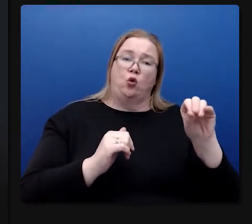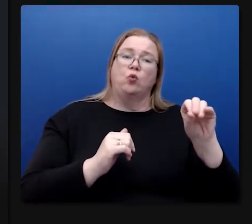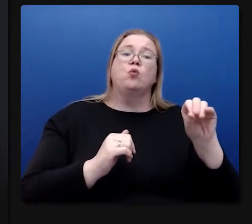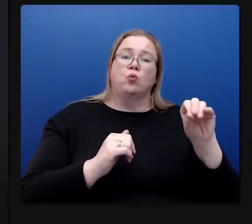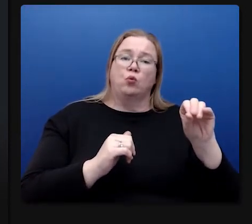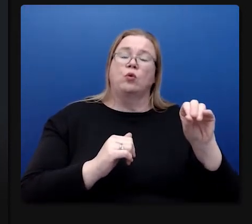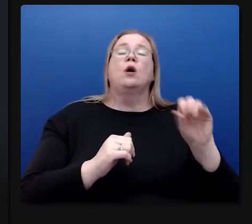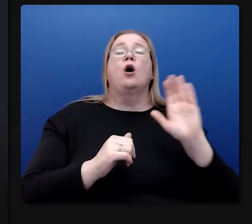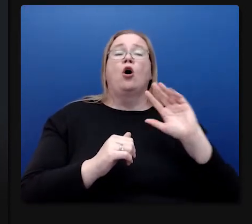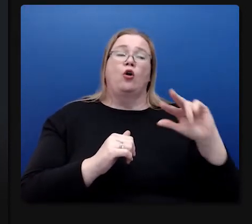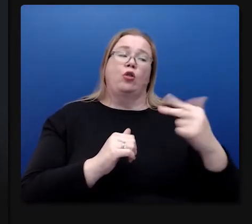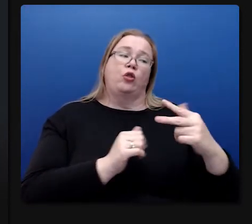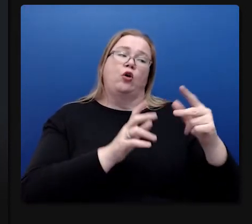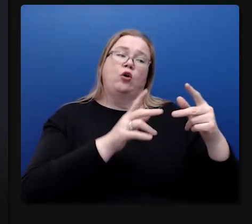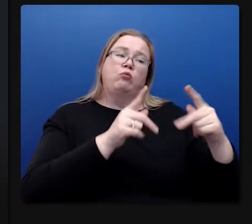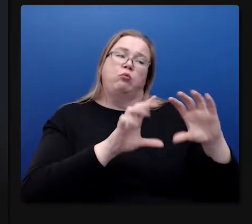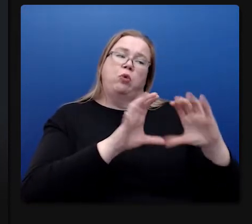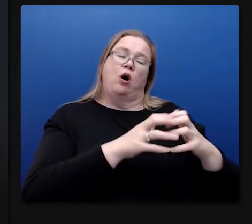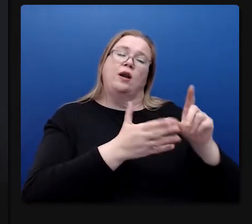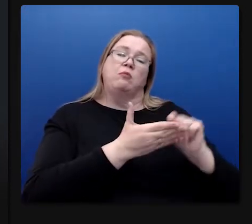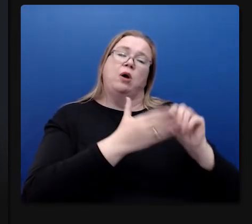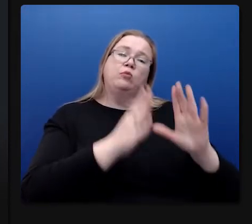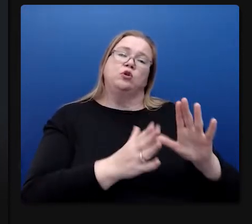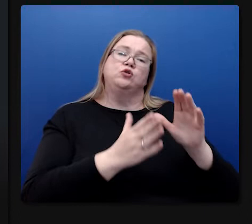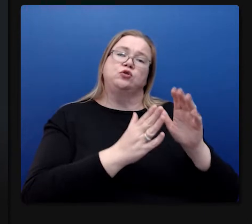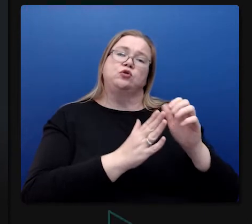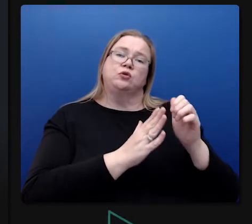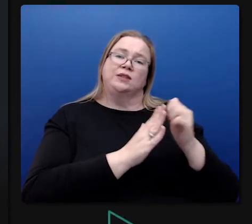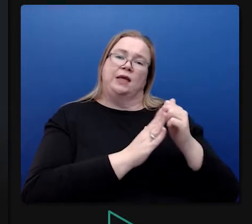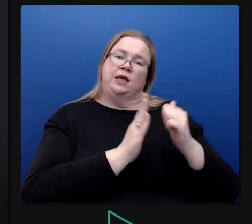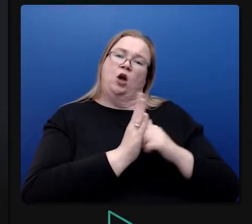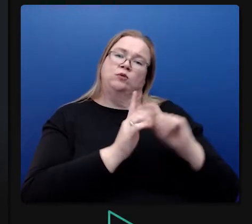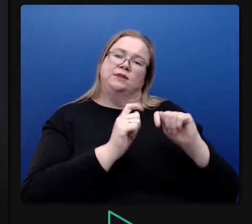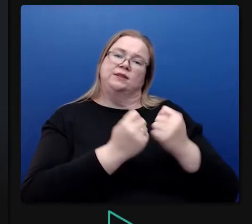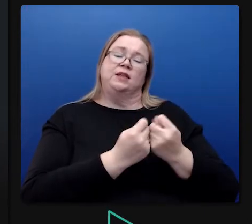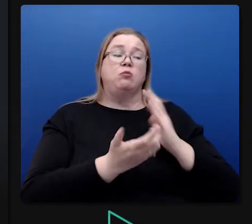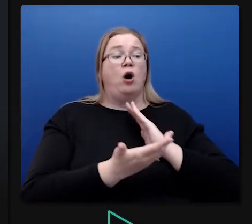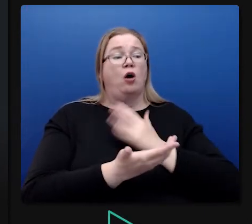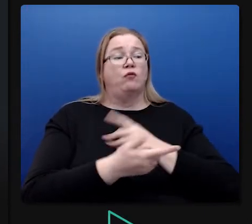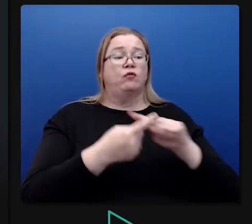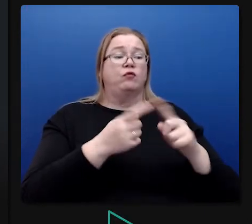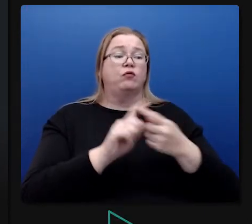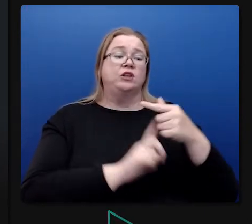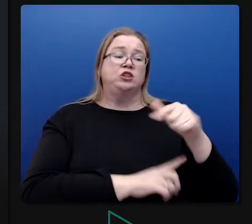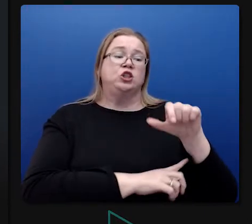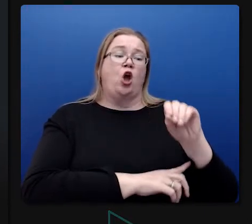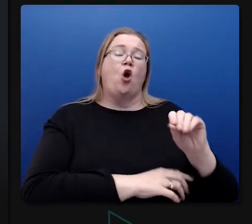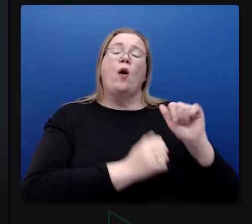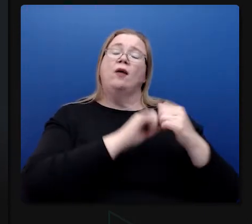who are our third-party, publisher accounts team. Our friends in Geo maintain the relationship